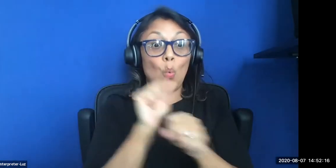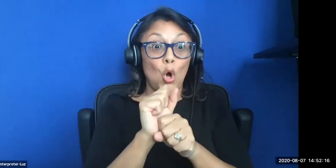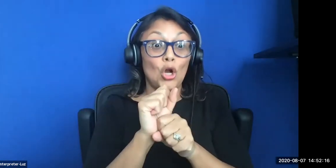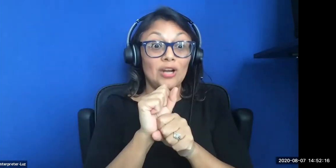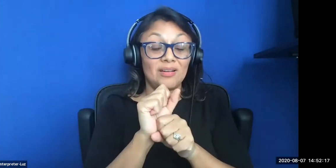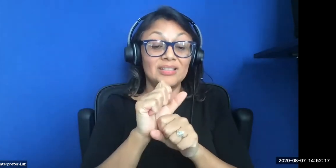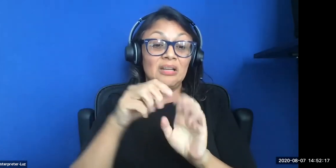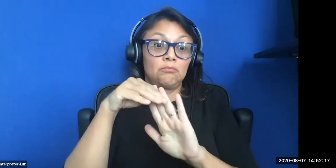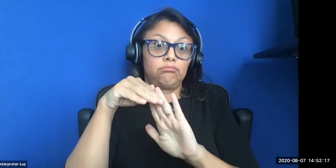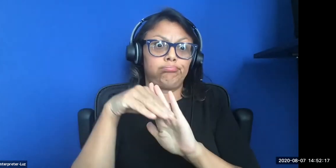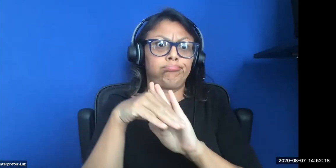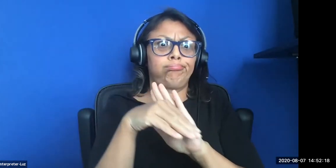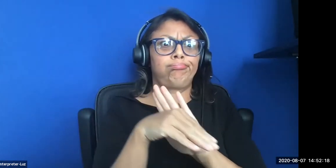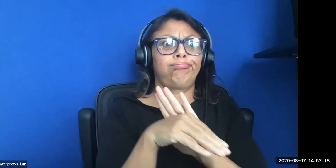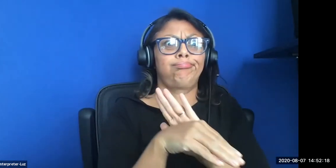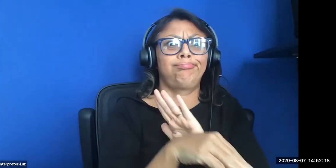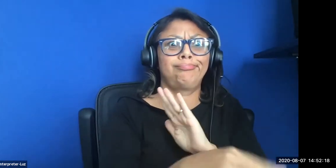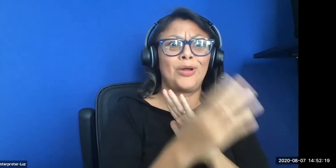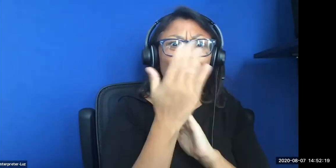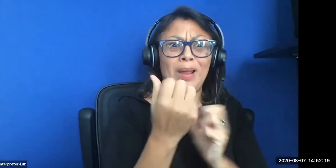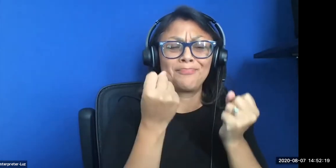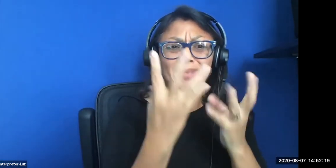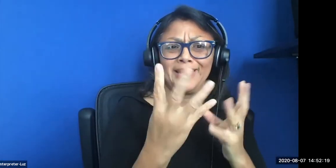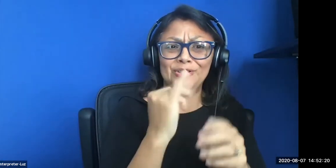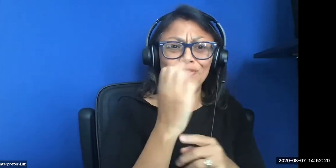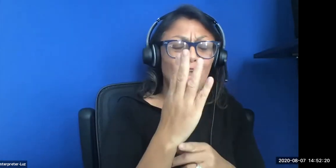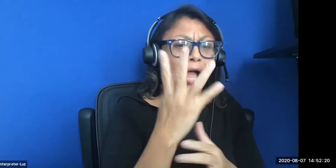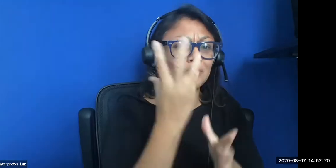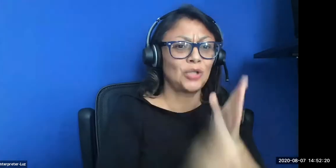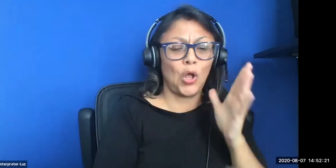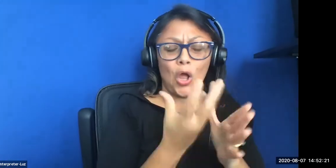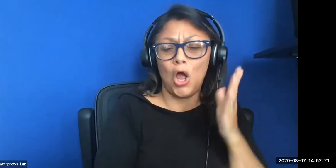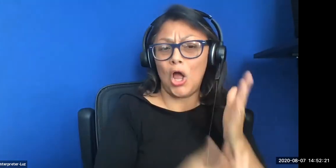Channelle Charest: Folks were losing their jobs quicker than we could get them reassigned to somewhere else. But we were seeing